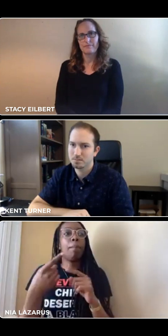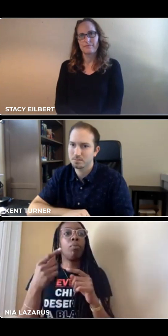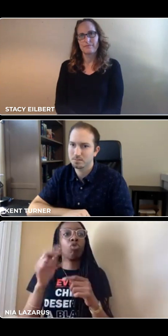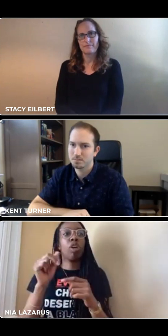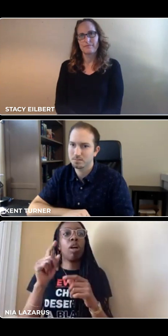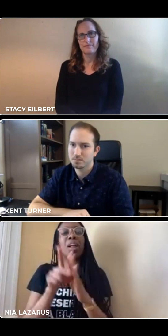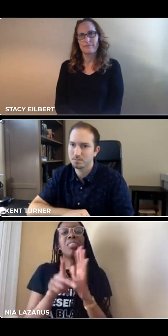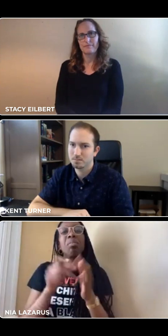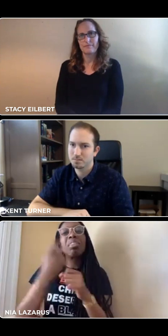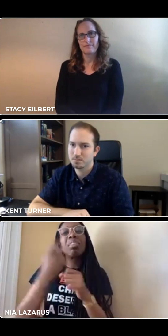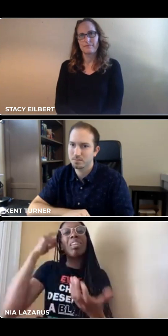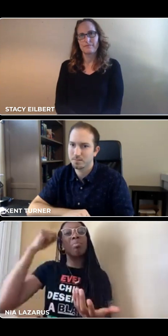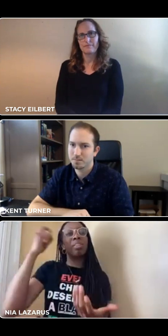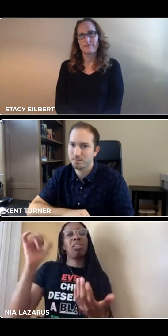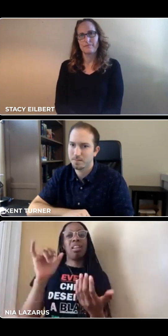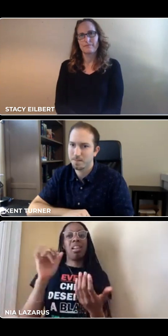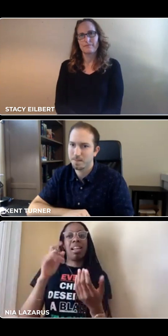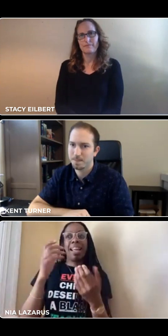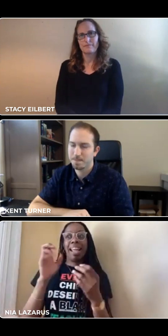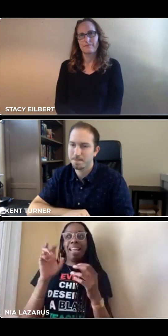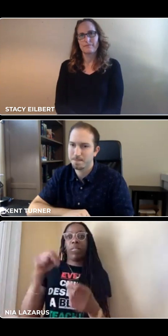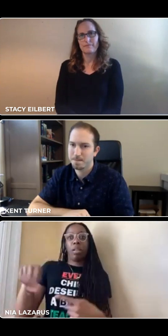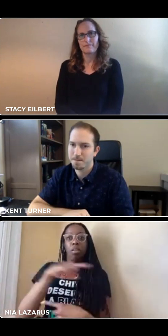So, there's no harm in not grading.